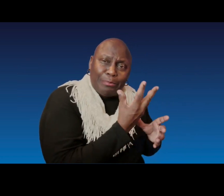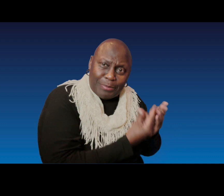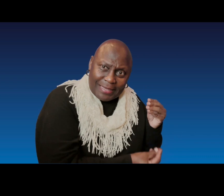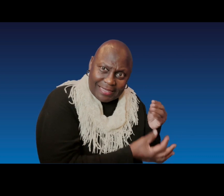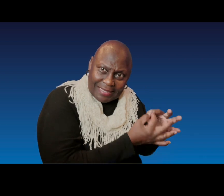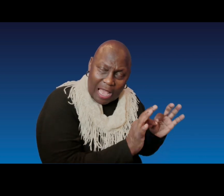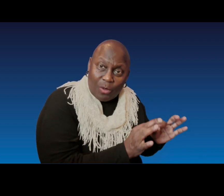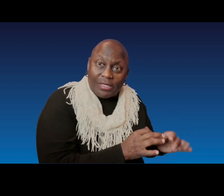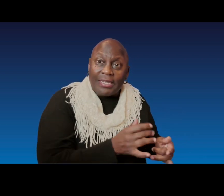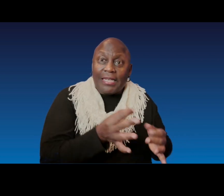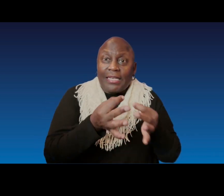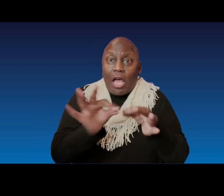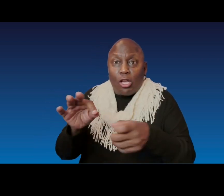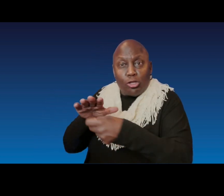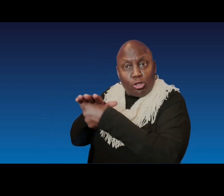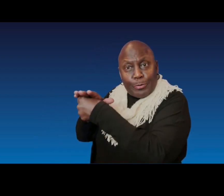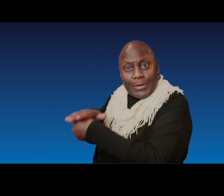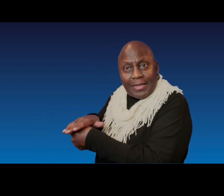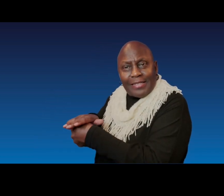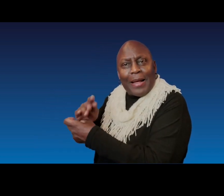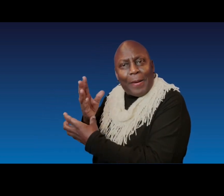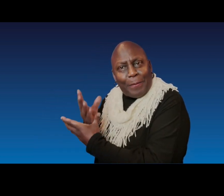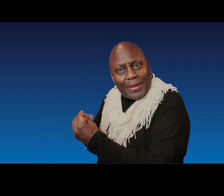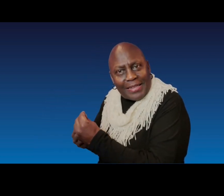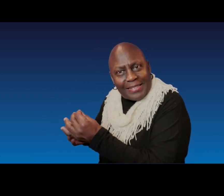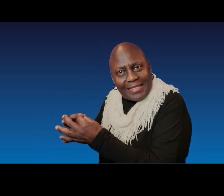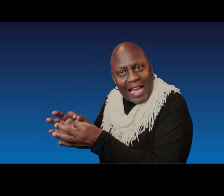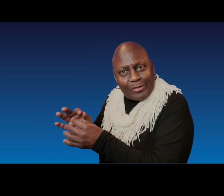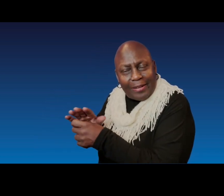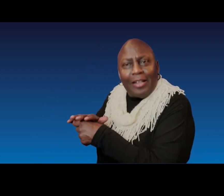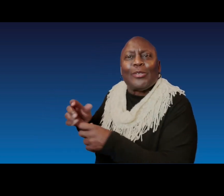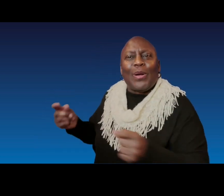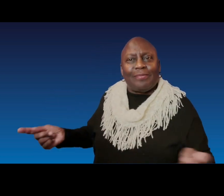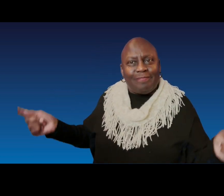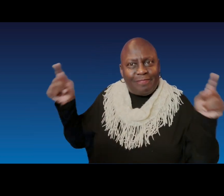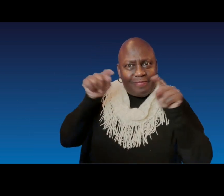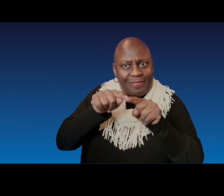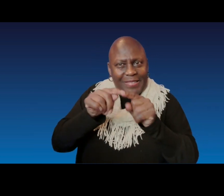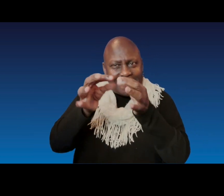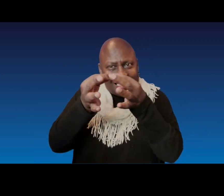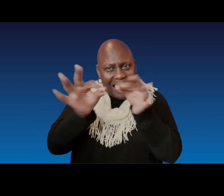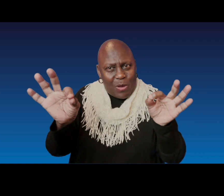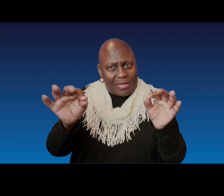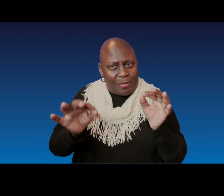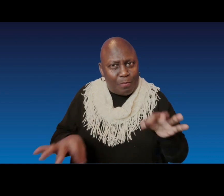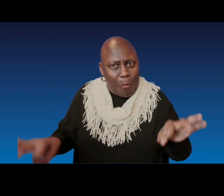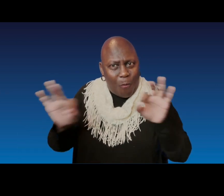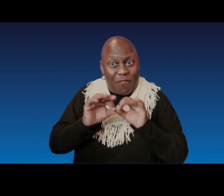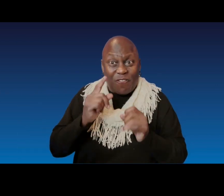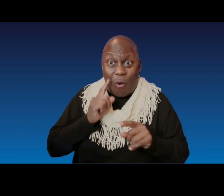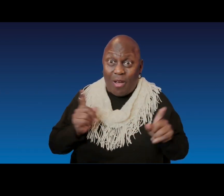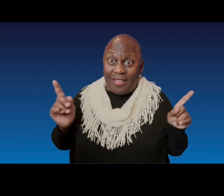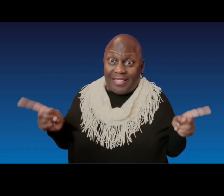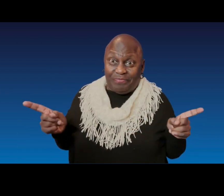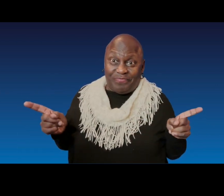Language deprivation is when language is lacking. And language suppression is when language is missing.